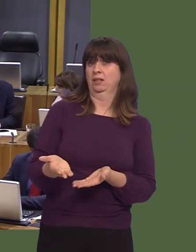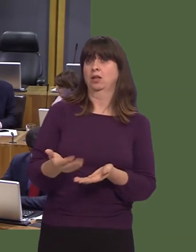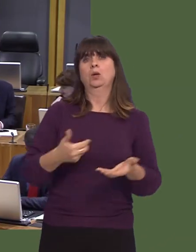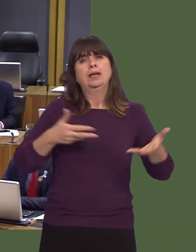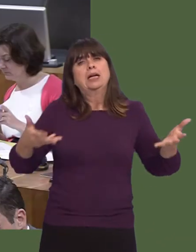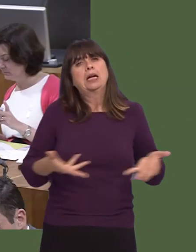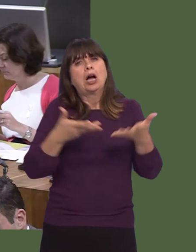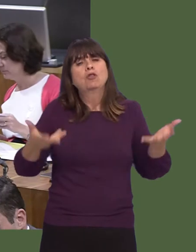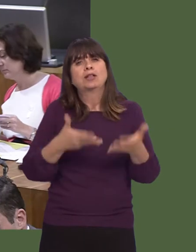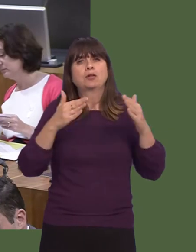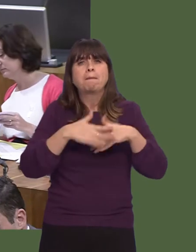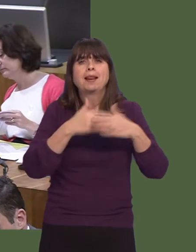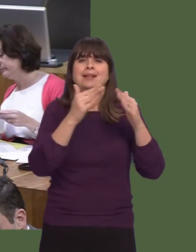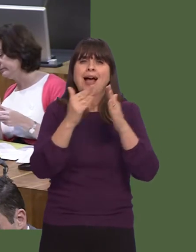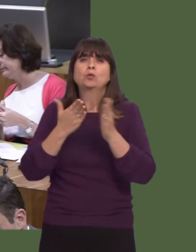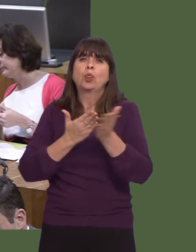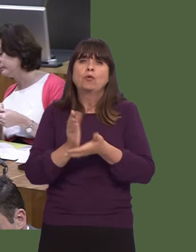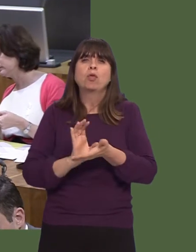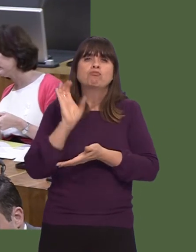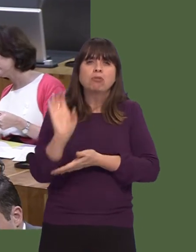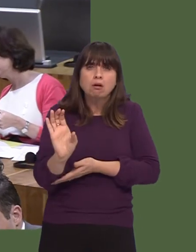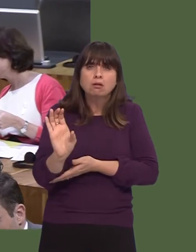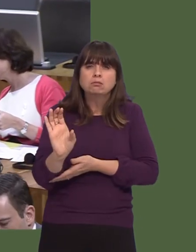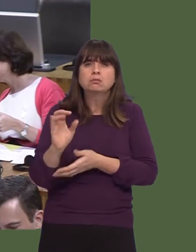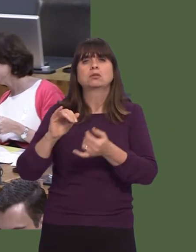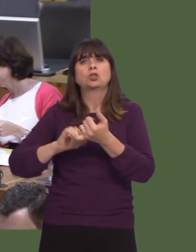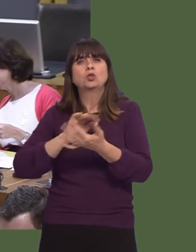We've done it through the social housing grant. We've made sure that we are not losing council